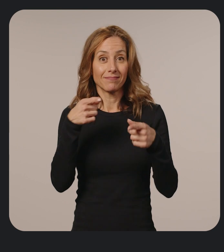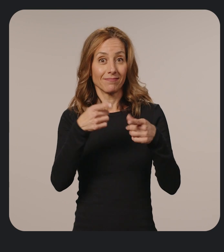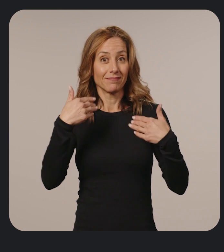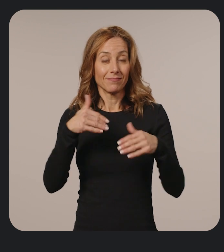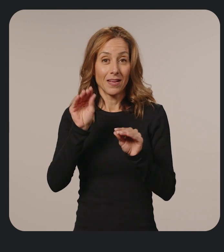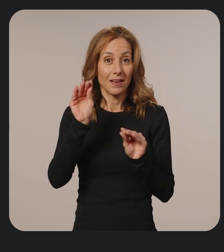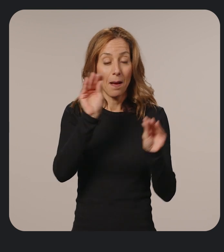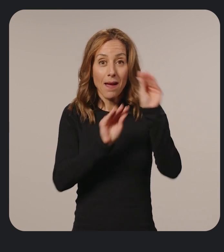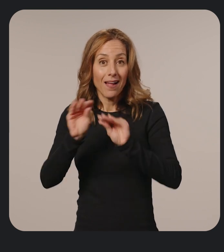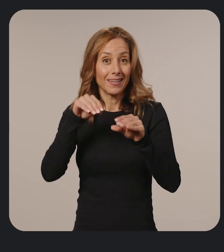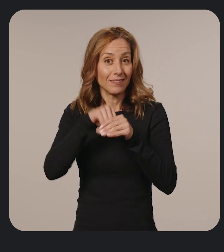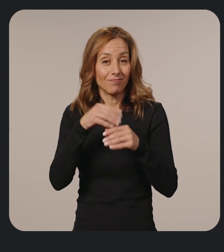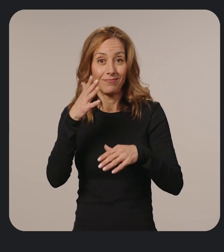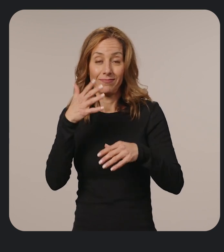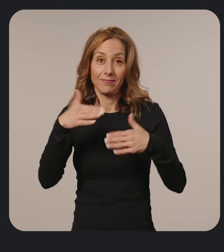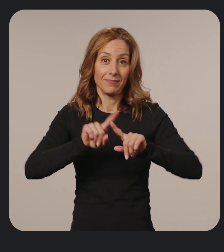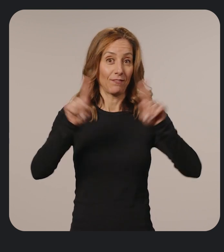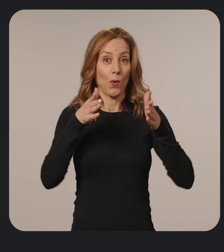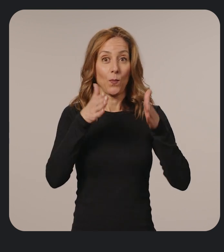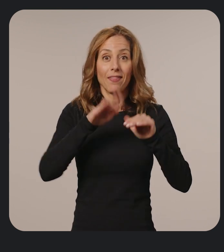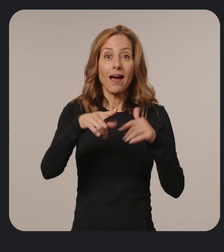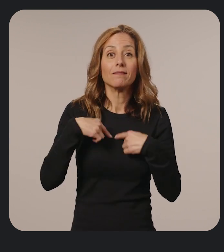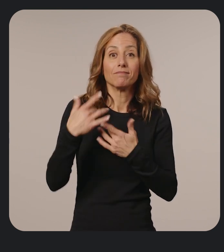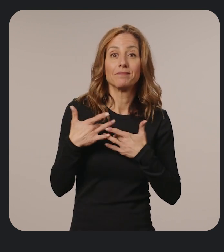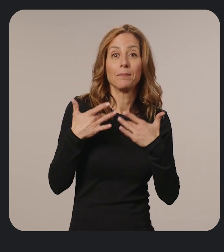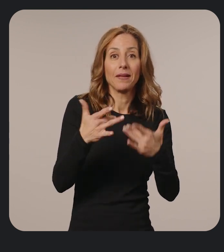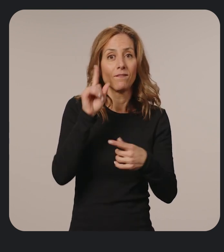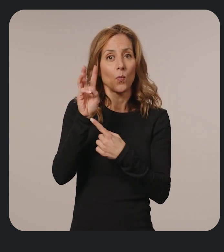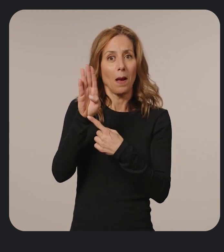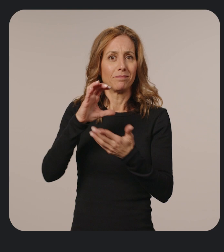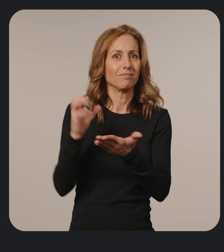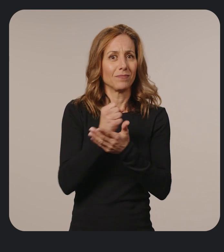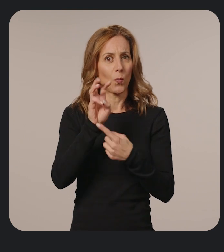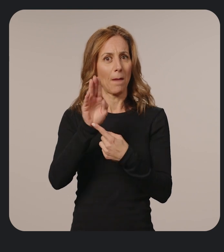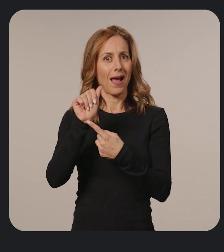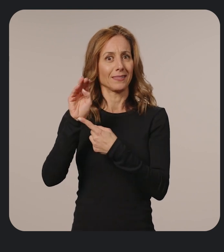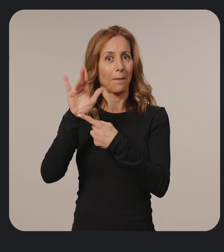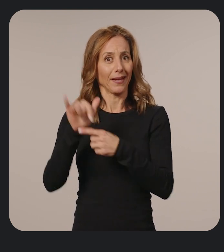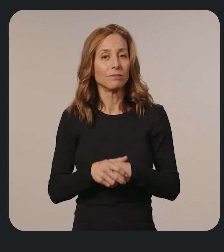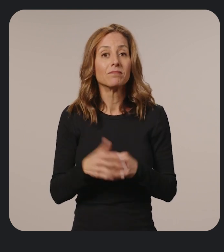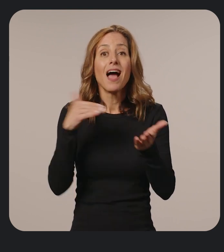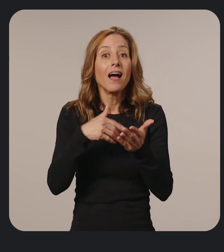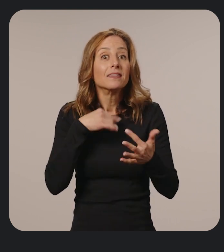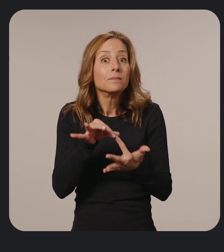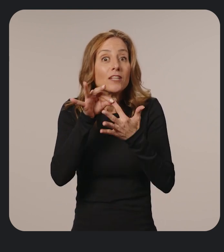has been compiled in a fundamentally different way than you normally would for the web, taking advantage of WebAssembly.